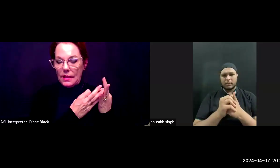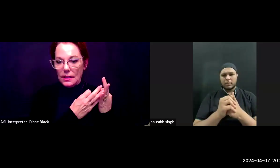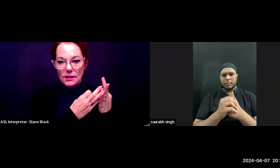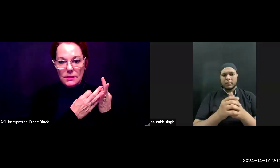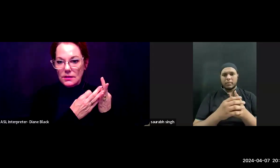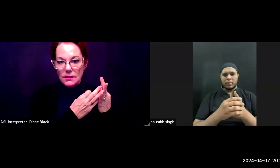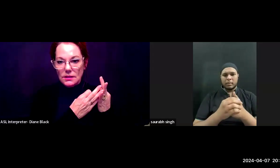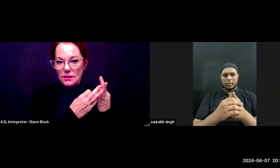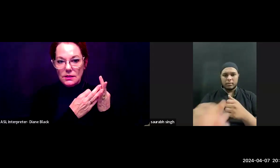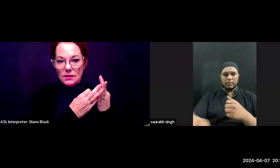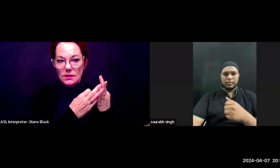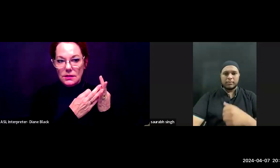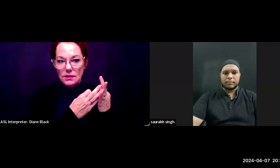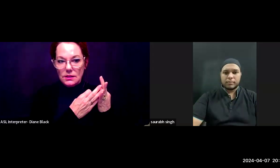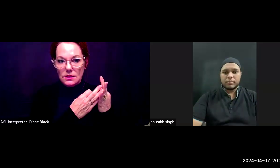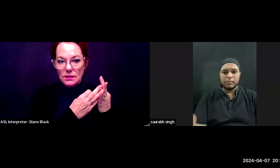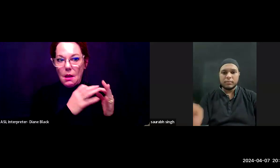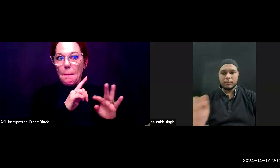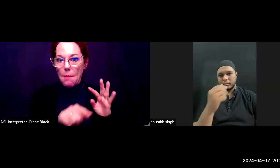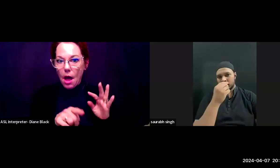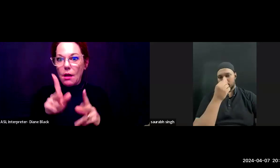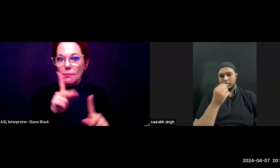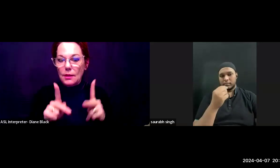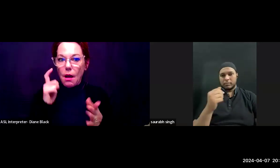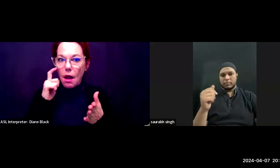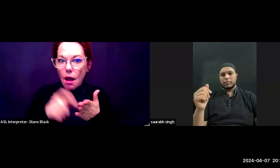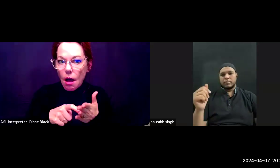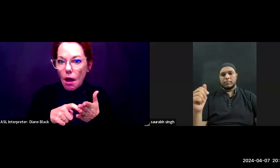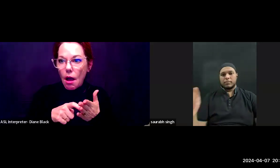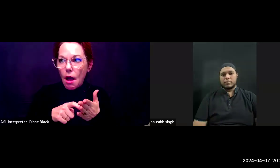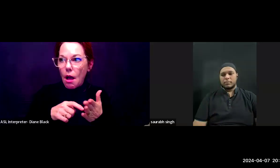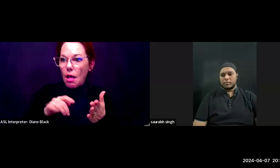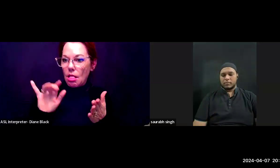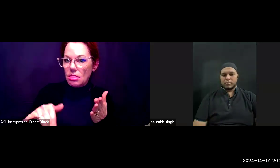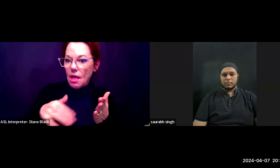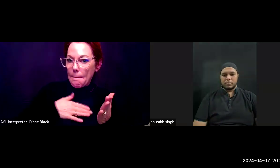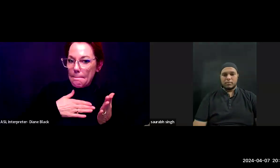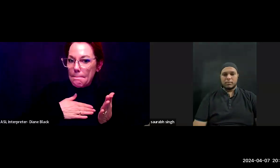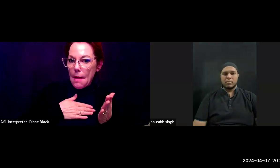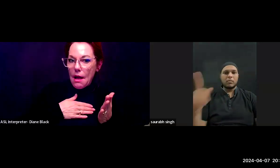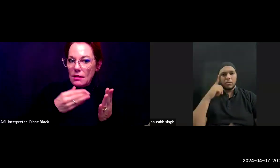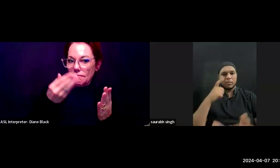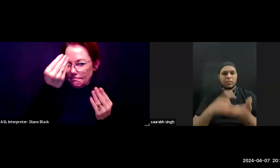but they picked it up they found it in the journal they came and discussed it with us.